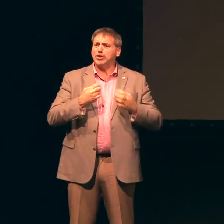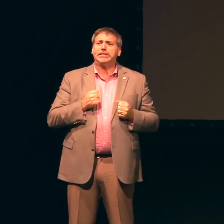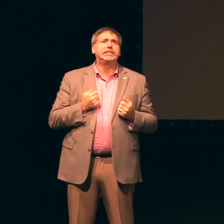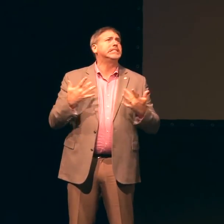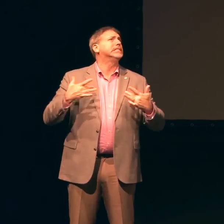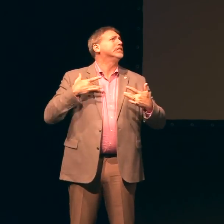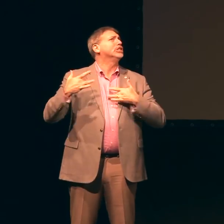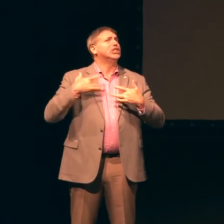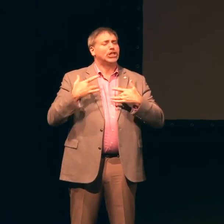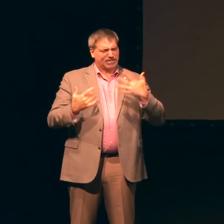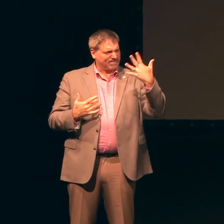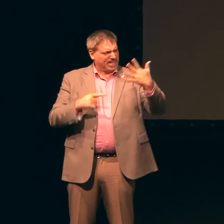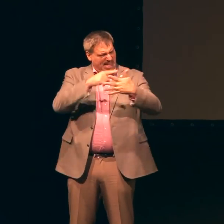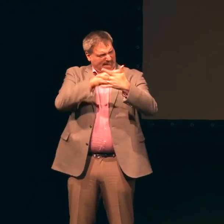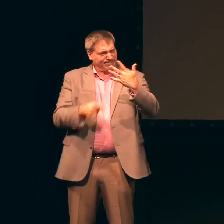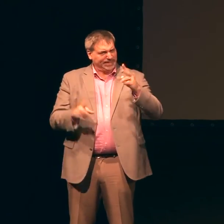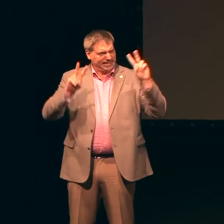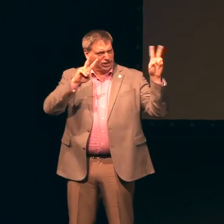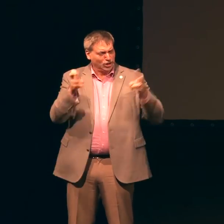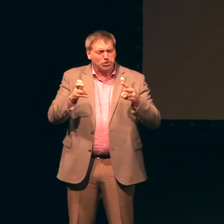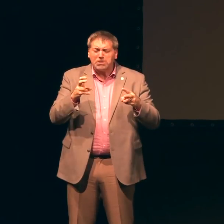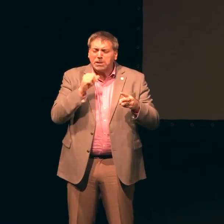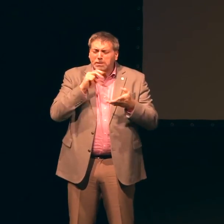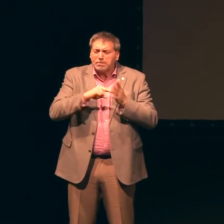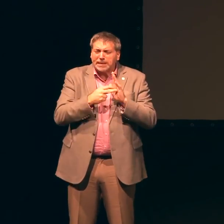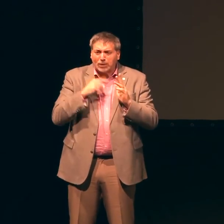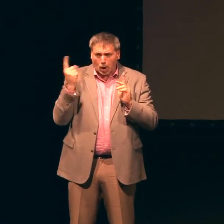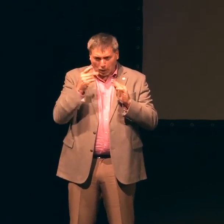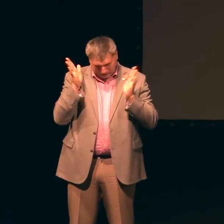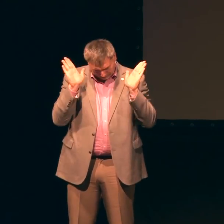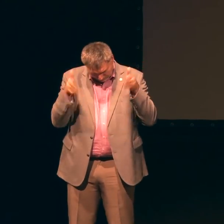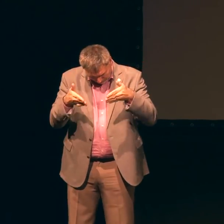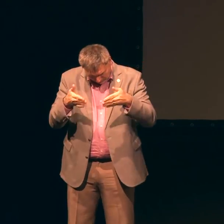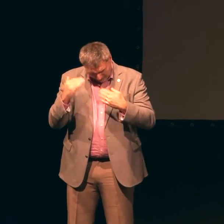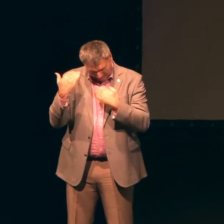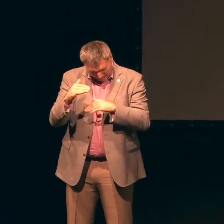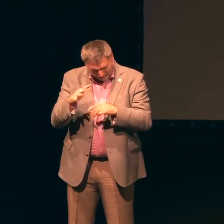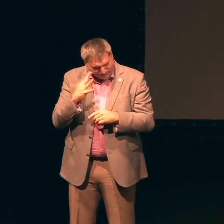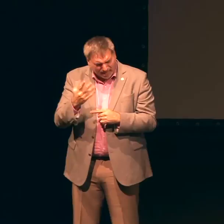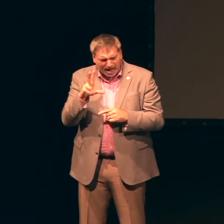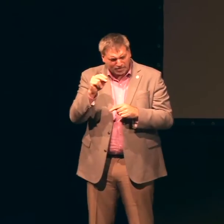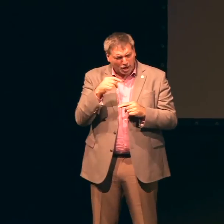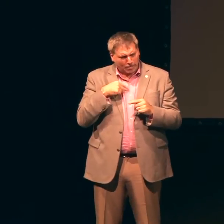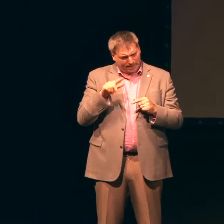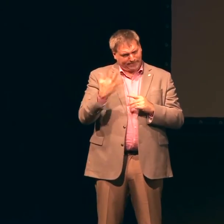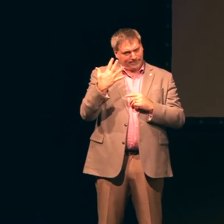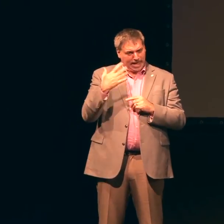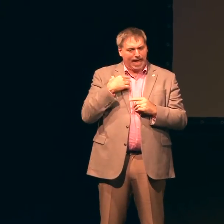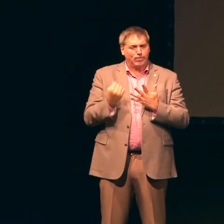And the Deaf community, whatever their major concerns is the top five. We're not only limited